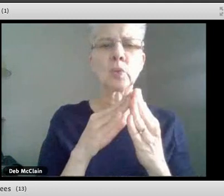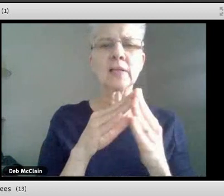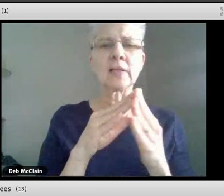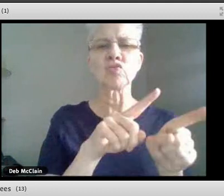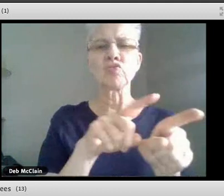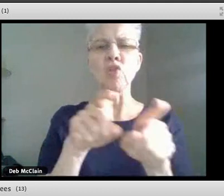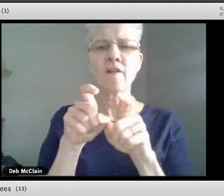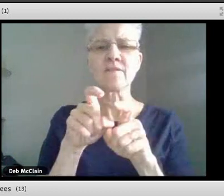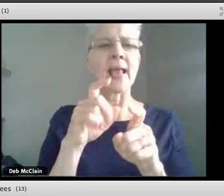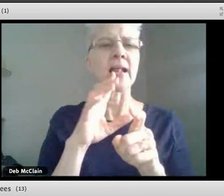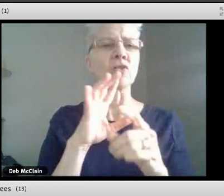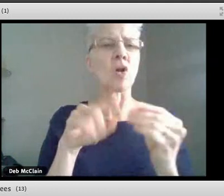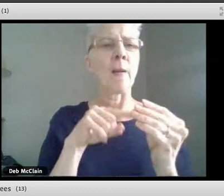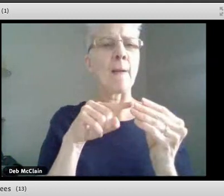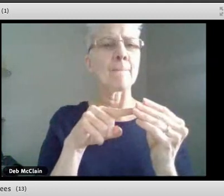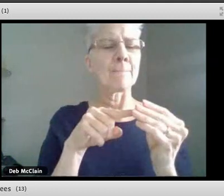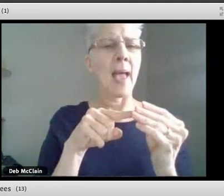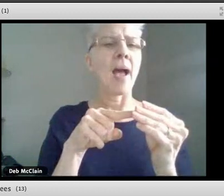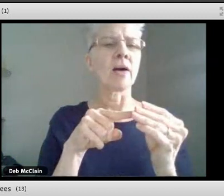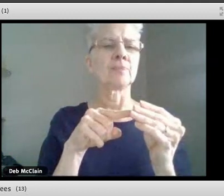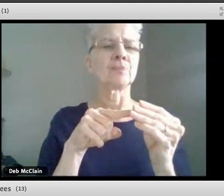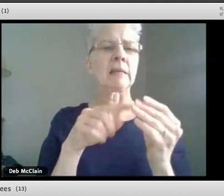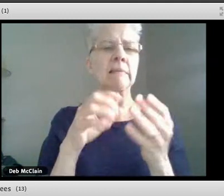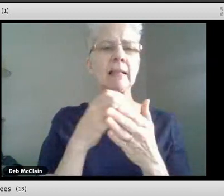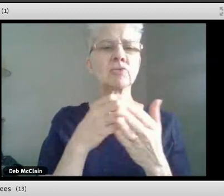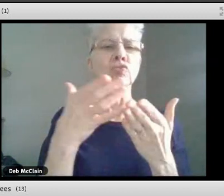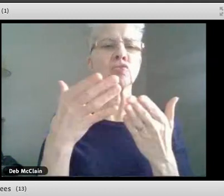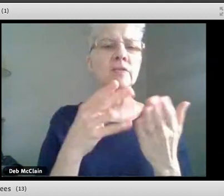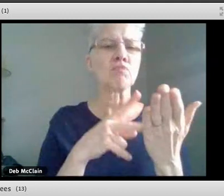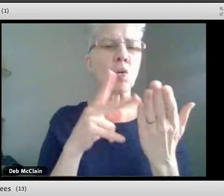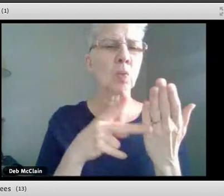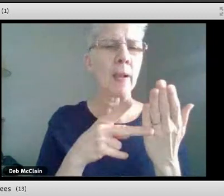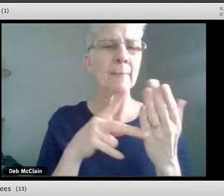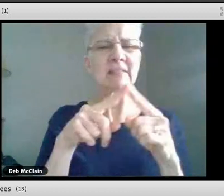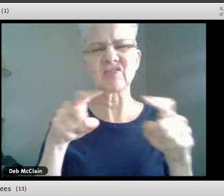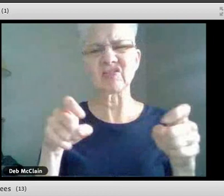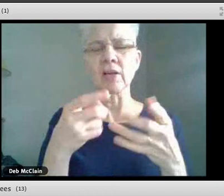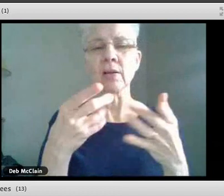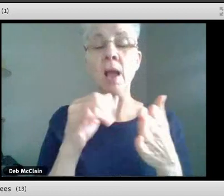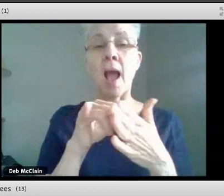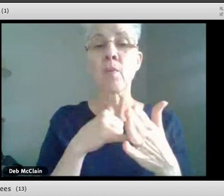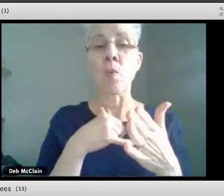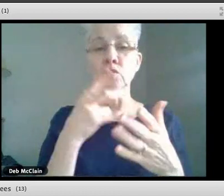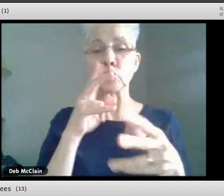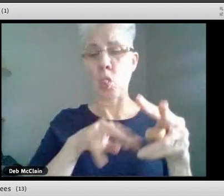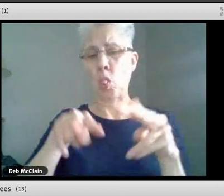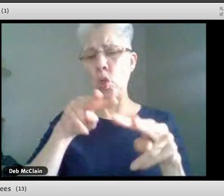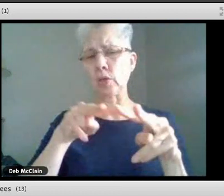and when I talk about collections and services and programming and different things like that, I always like to look at who's in the community